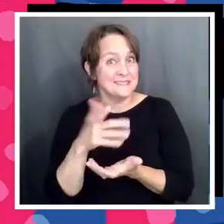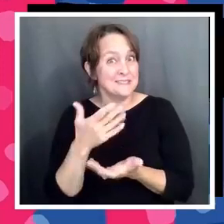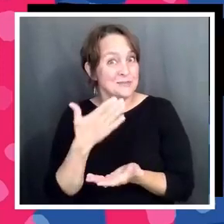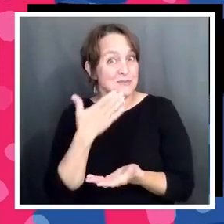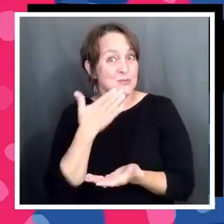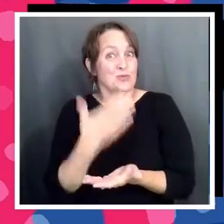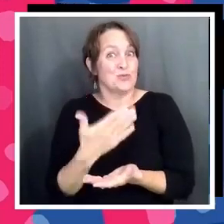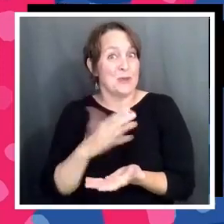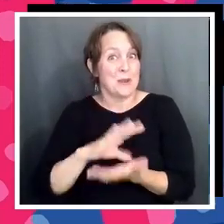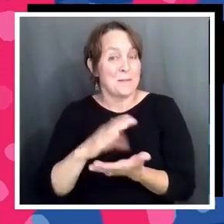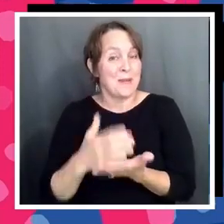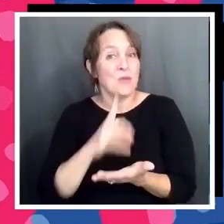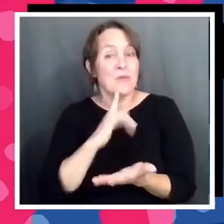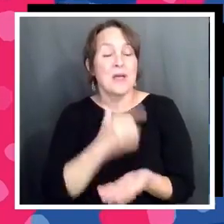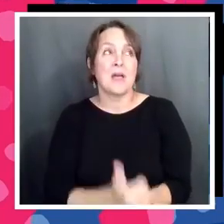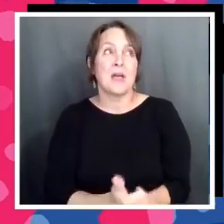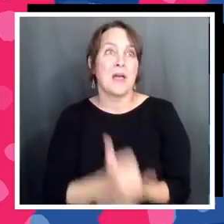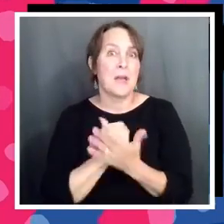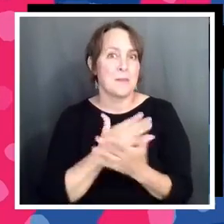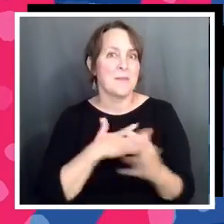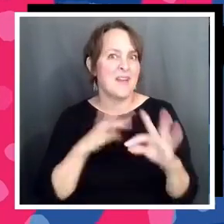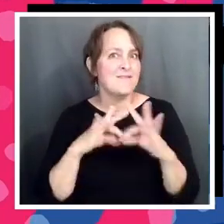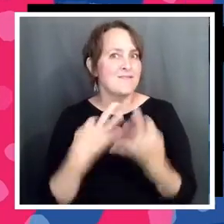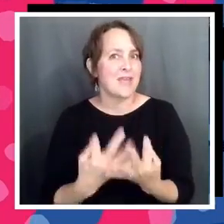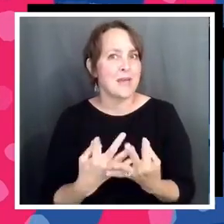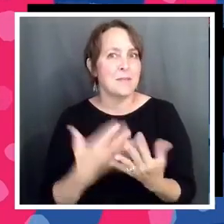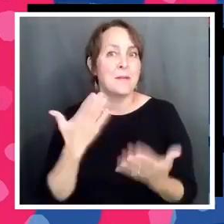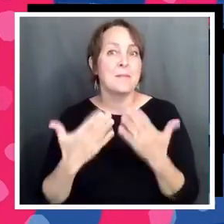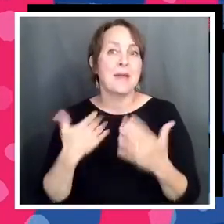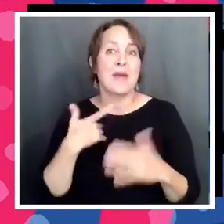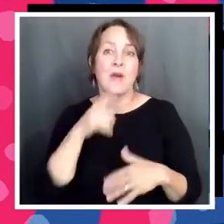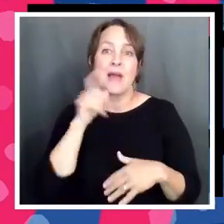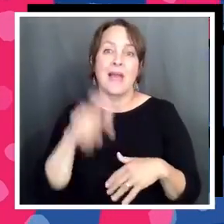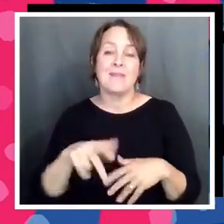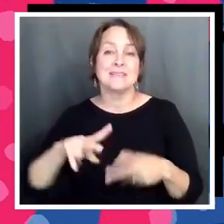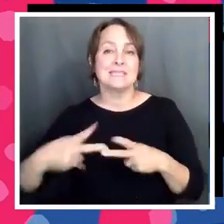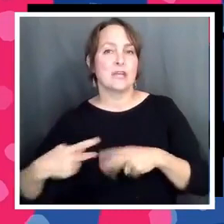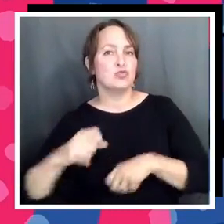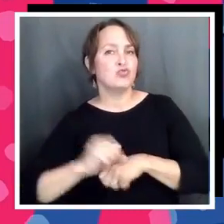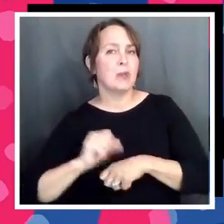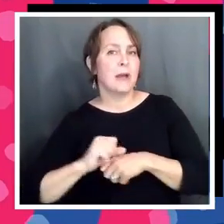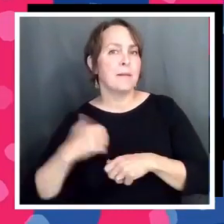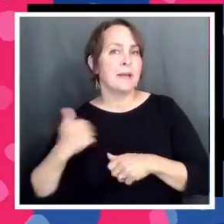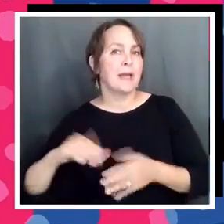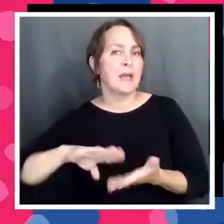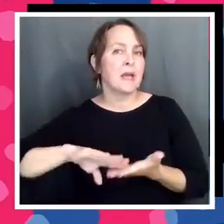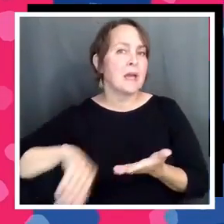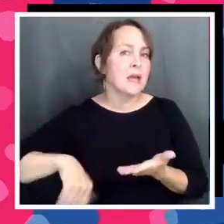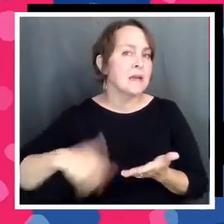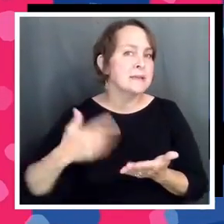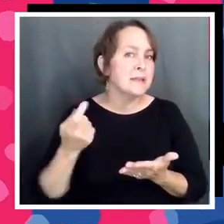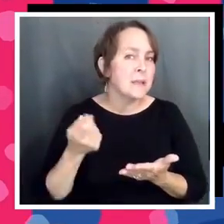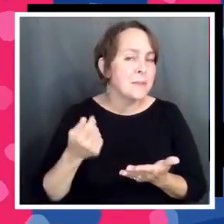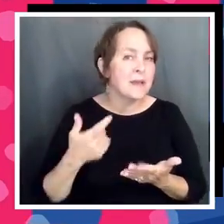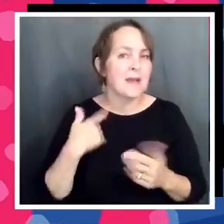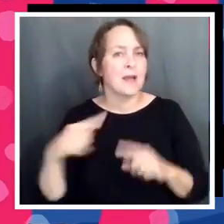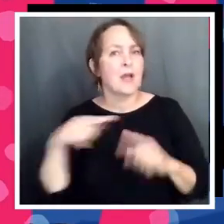FAMILY WILL BE GETTING EACH